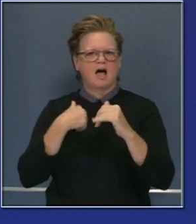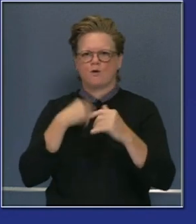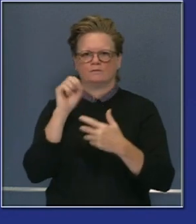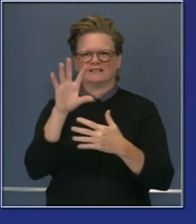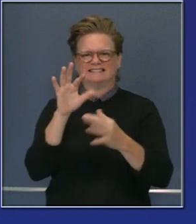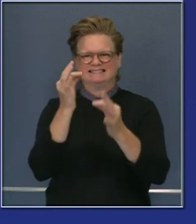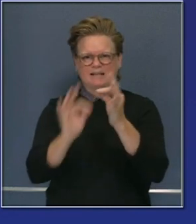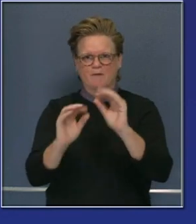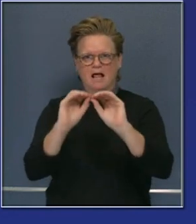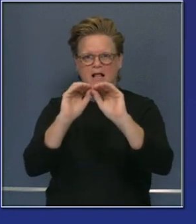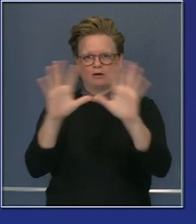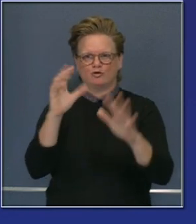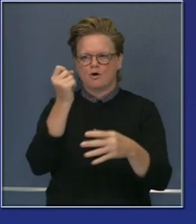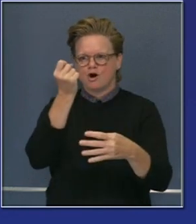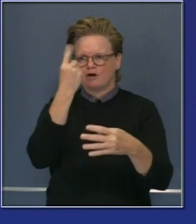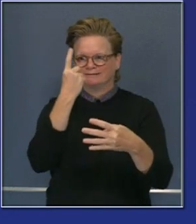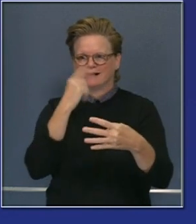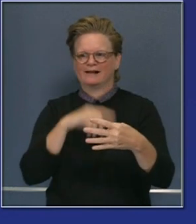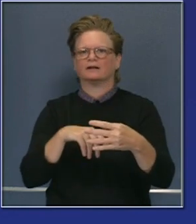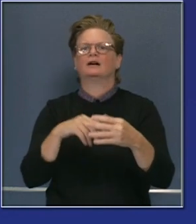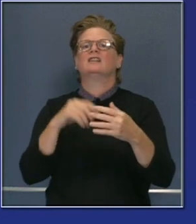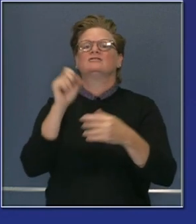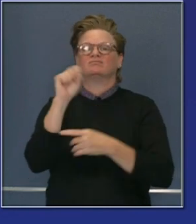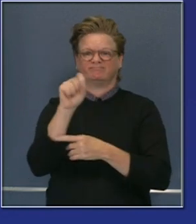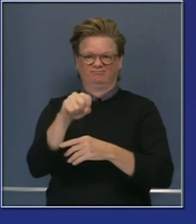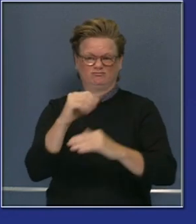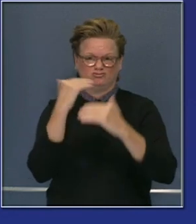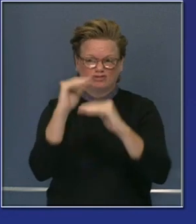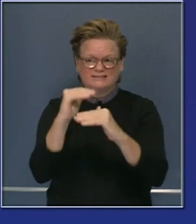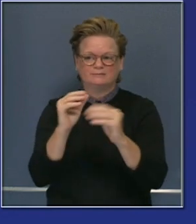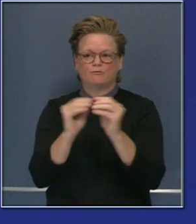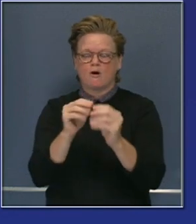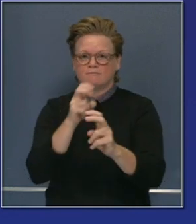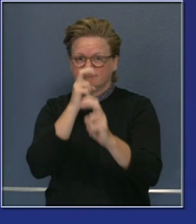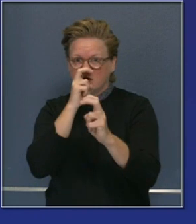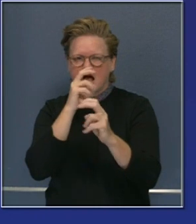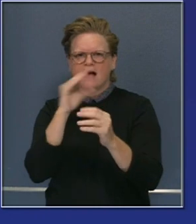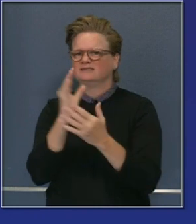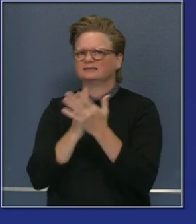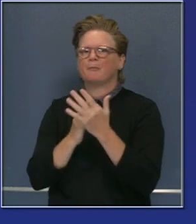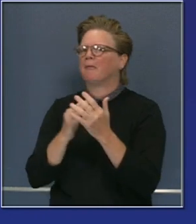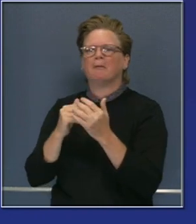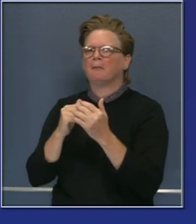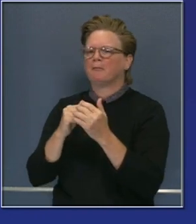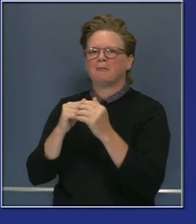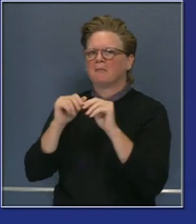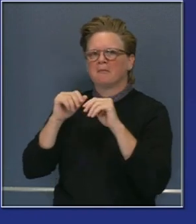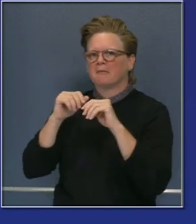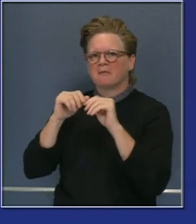VARIATIONS THAT WE'VE SEEN IN THE PAST THE PROCESS NOT ONLY FOR TIGHTENING THE RESTRICTIONS BUT LOOSENING THE RESTRICTIONS